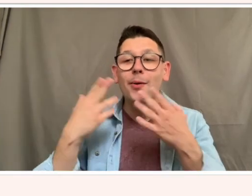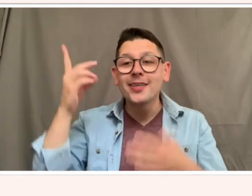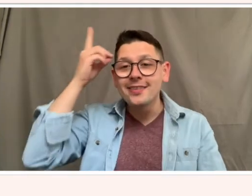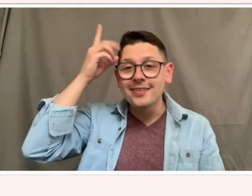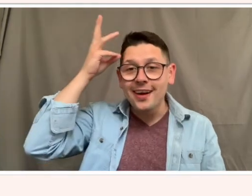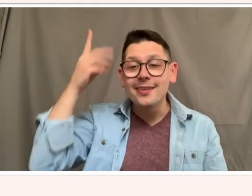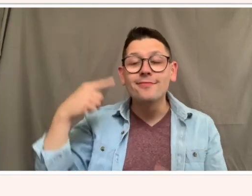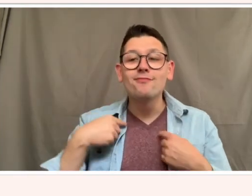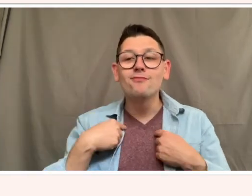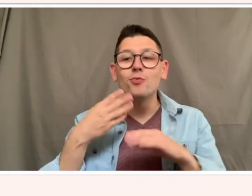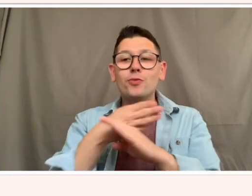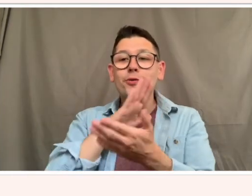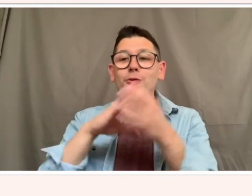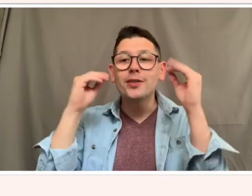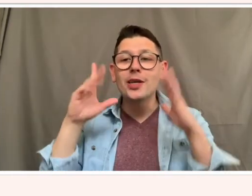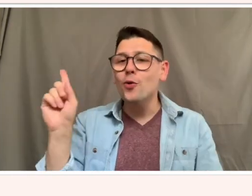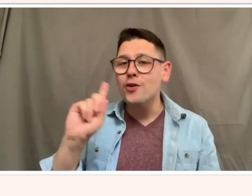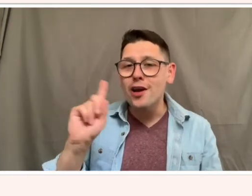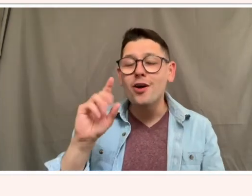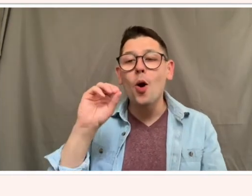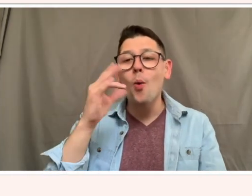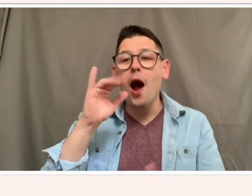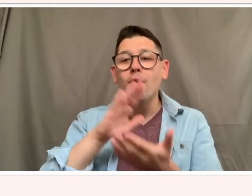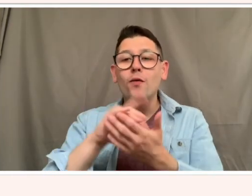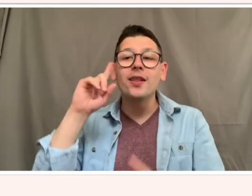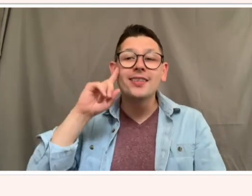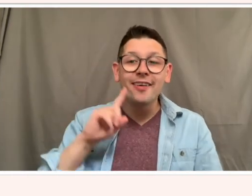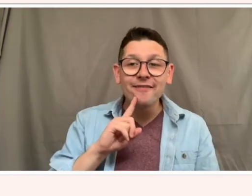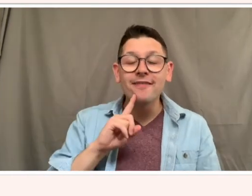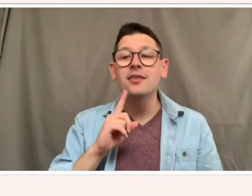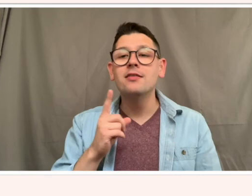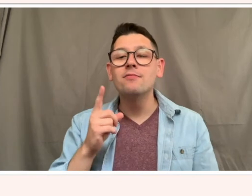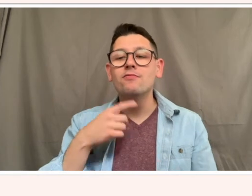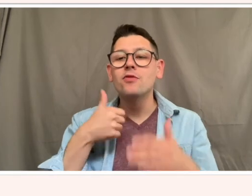Dennis Williams: Hi there. My name is Dennis Williams. I'm a preschool teacher at the Ohio School for the Deaf.